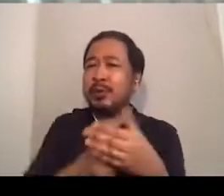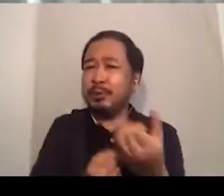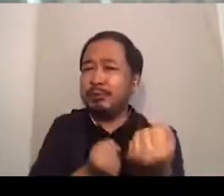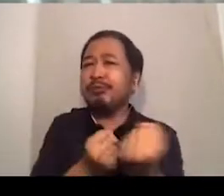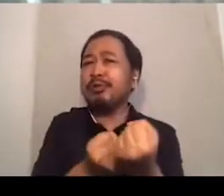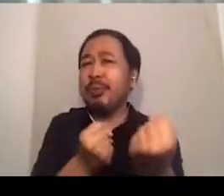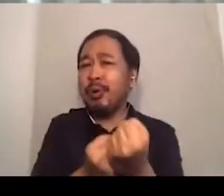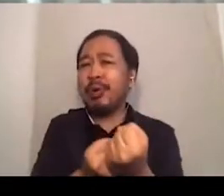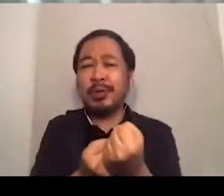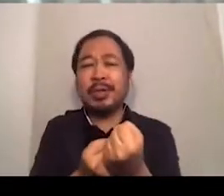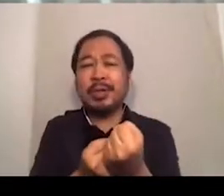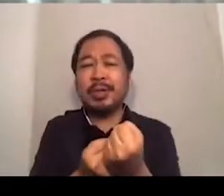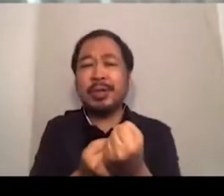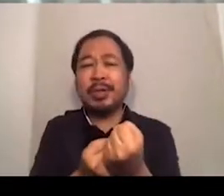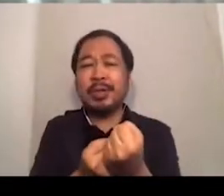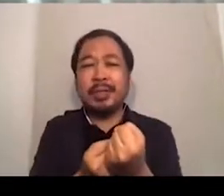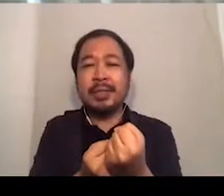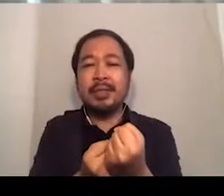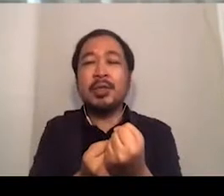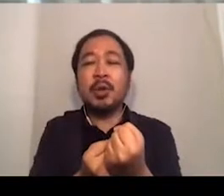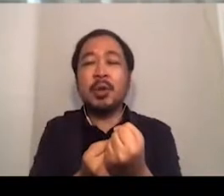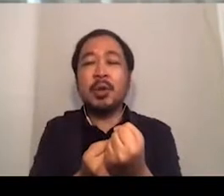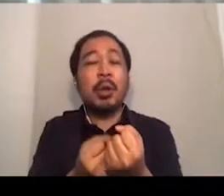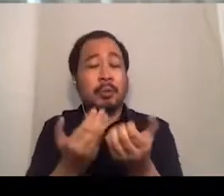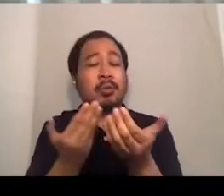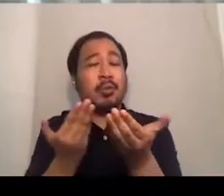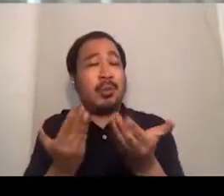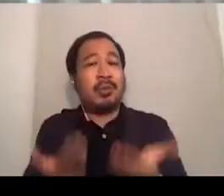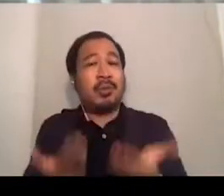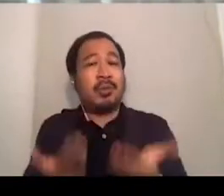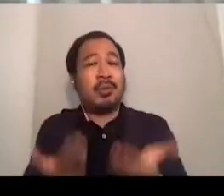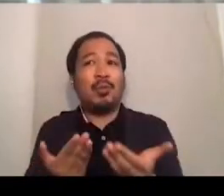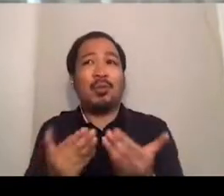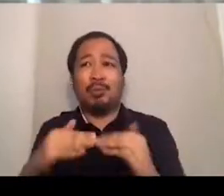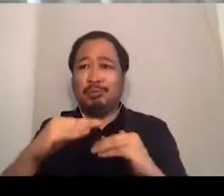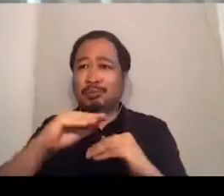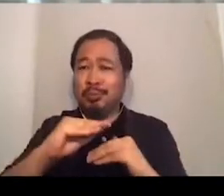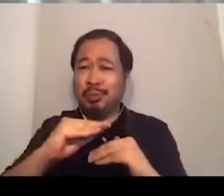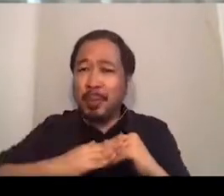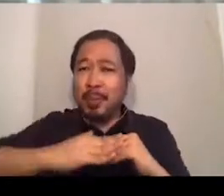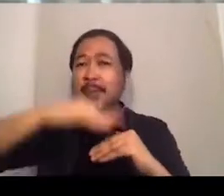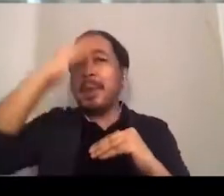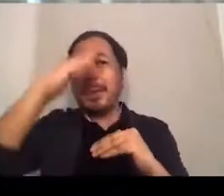We heard good examples of best practice of partnership,